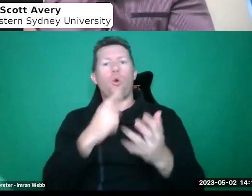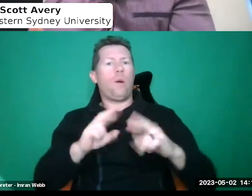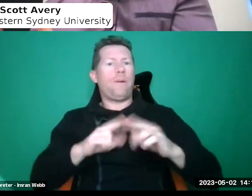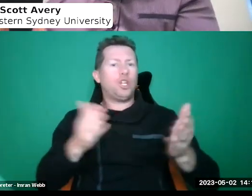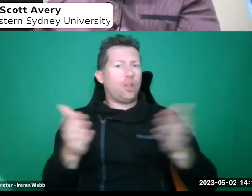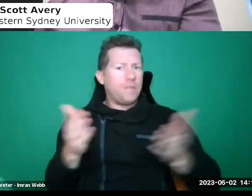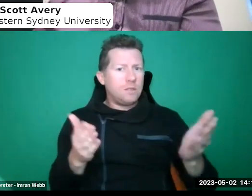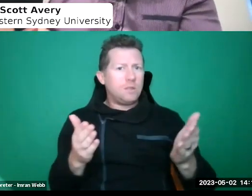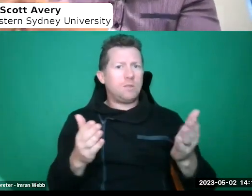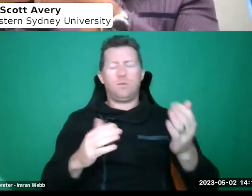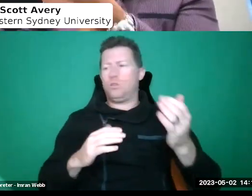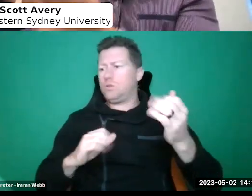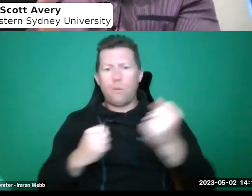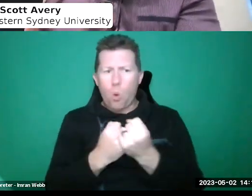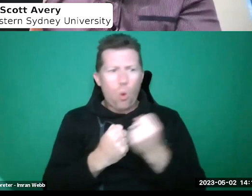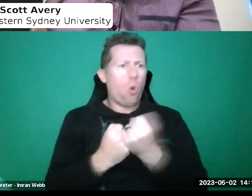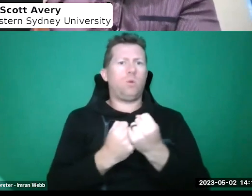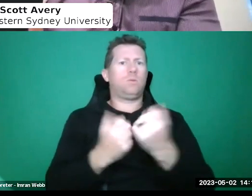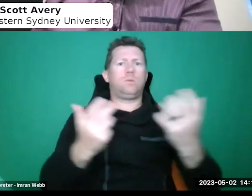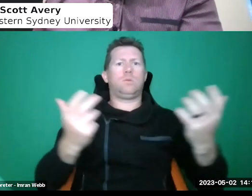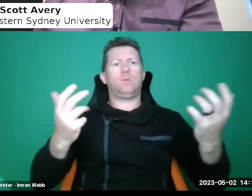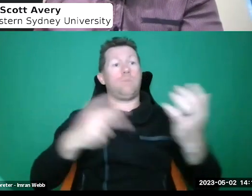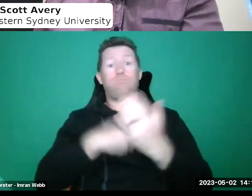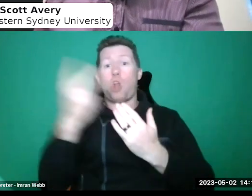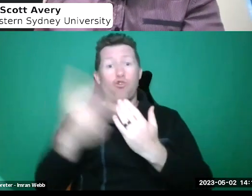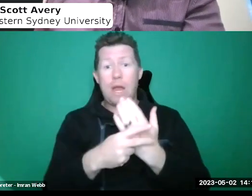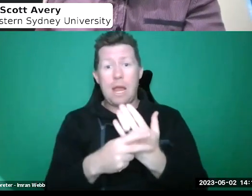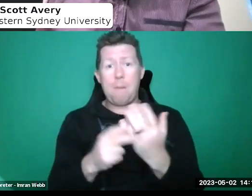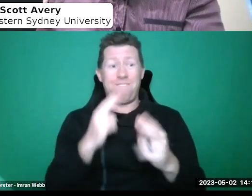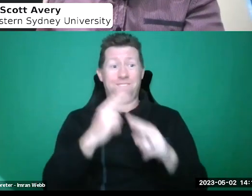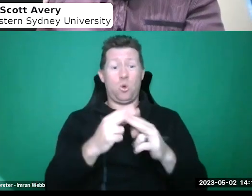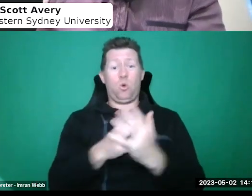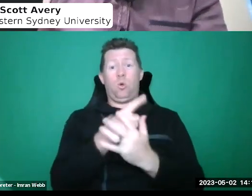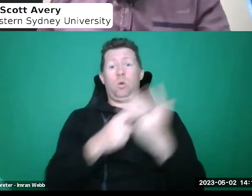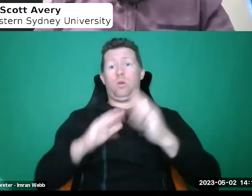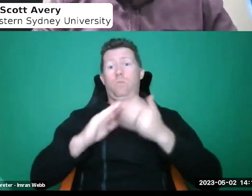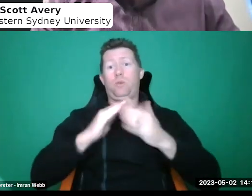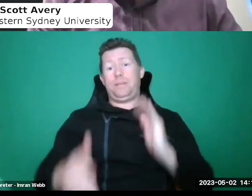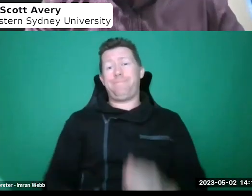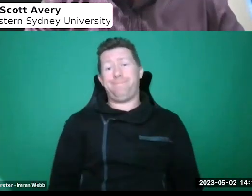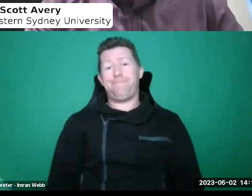and supports and programs of inclusion for the disability community.